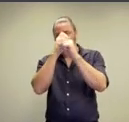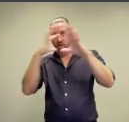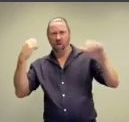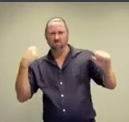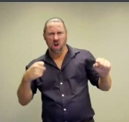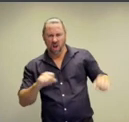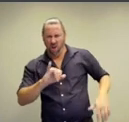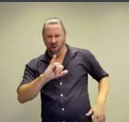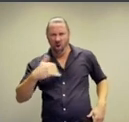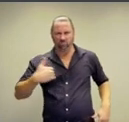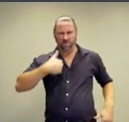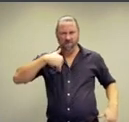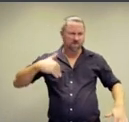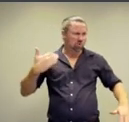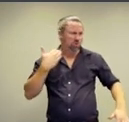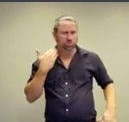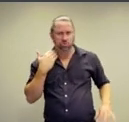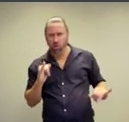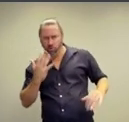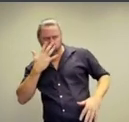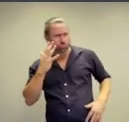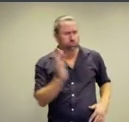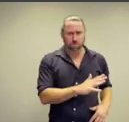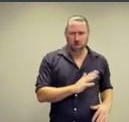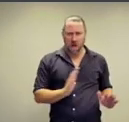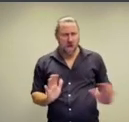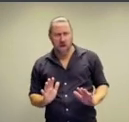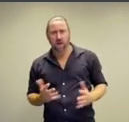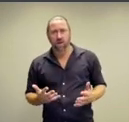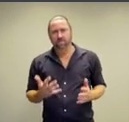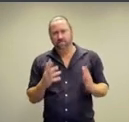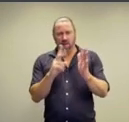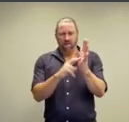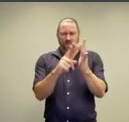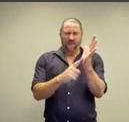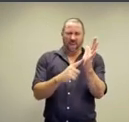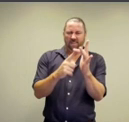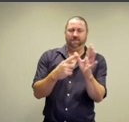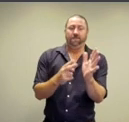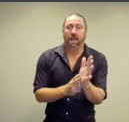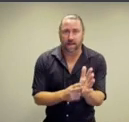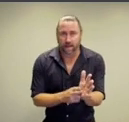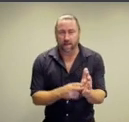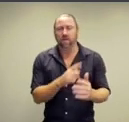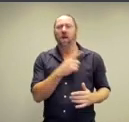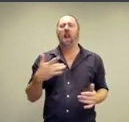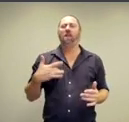for the American public, in addition to this kind of you know, new